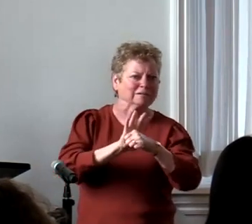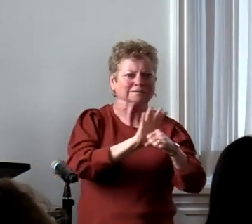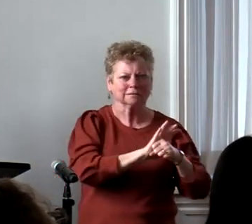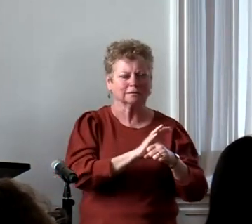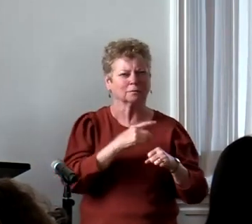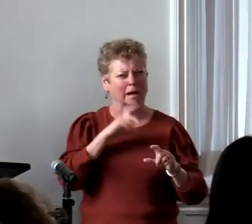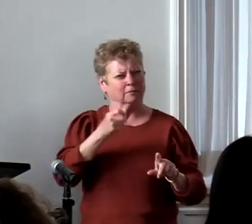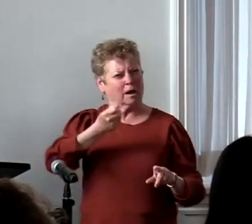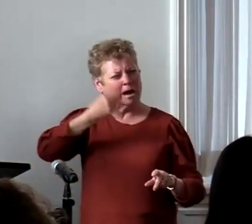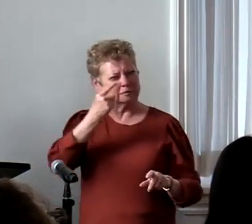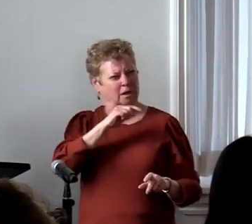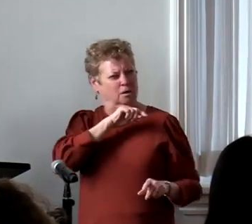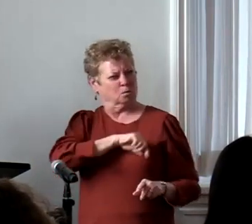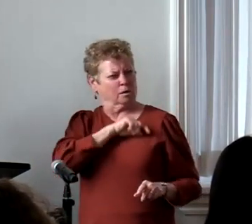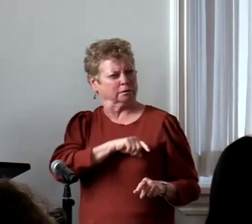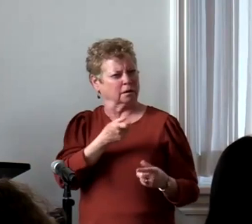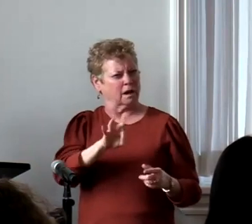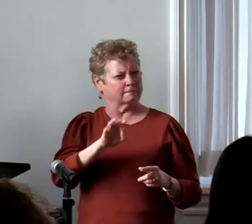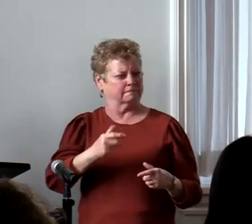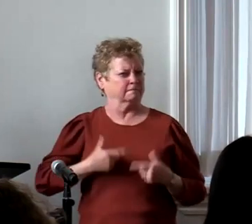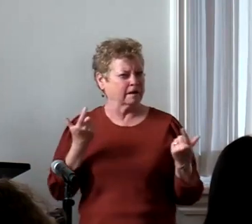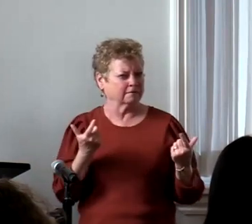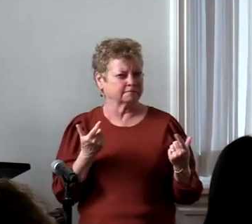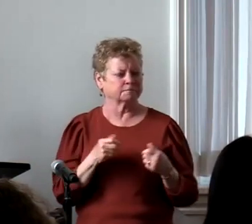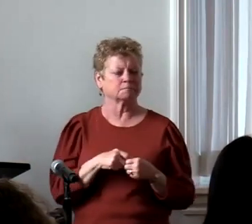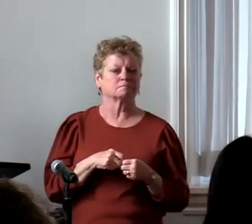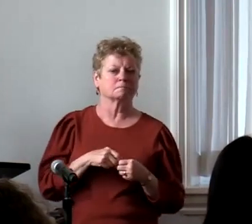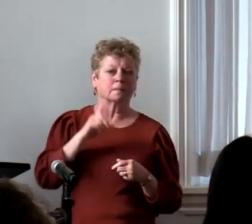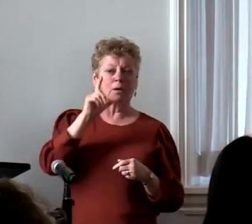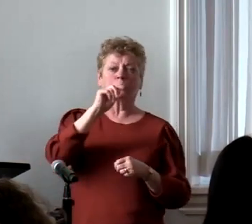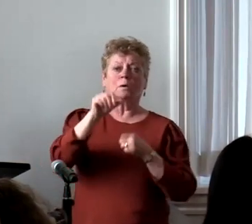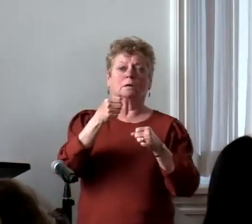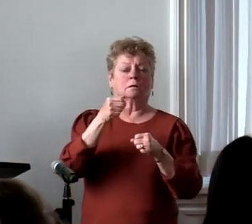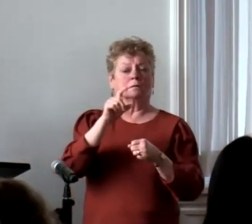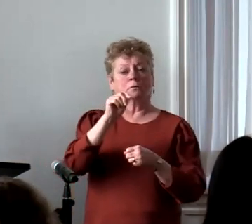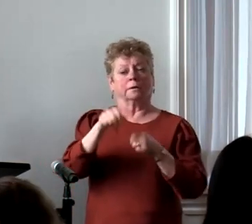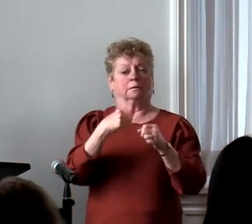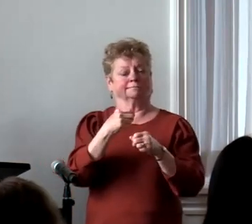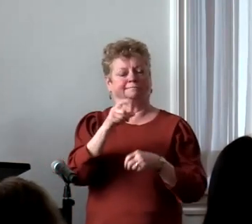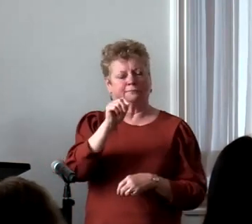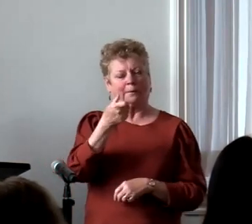And so I will just describe briefly what we did in 2019 and what we hope to do in 2024